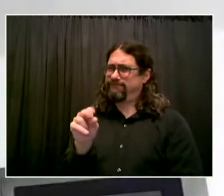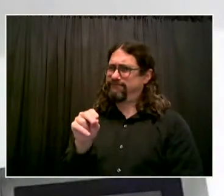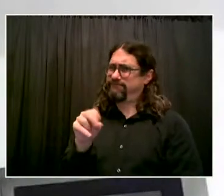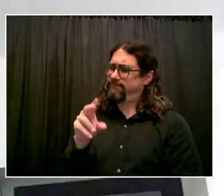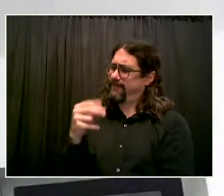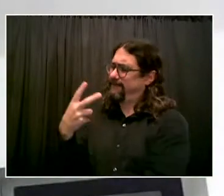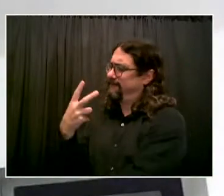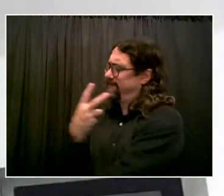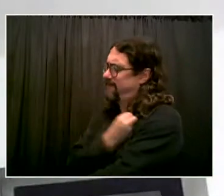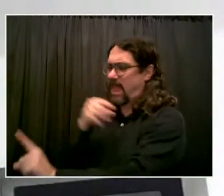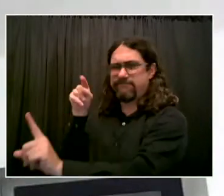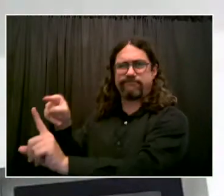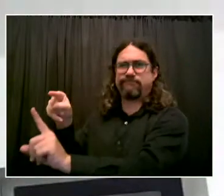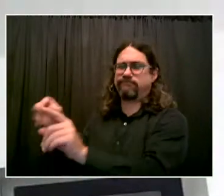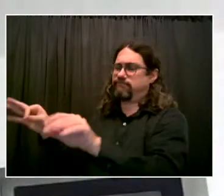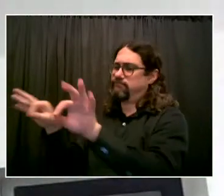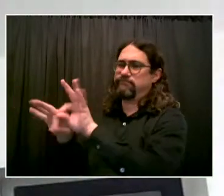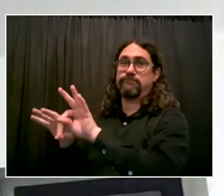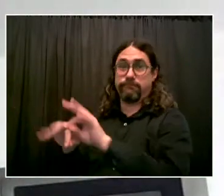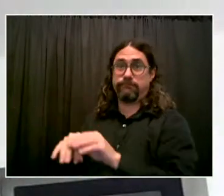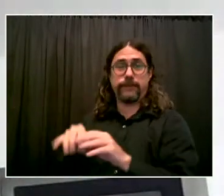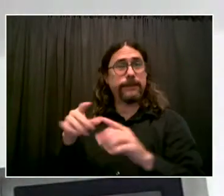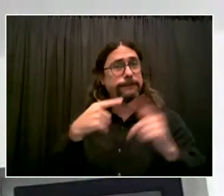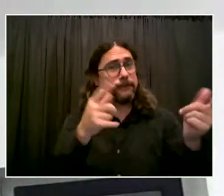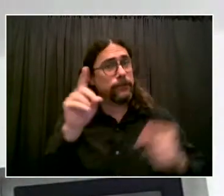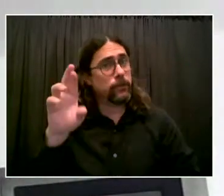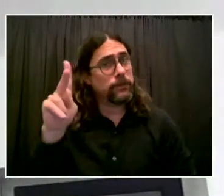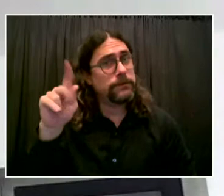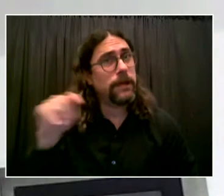DR. KATZ AND THEN DR. CHOKSHI